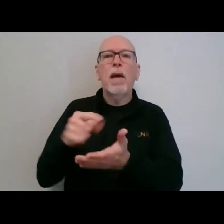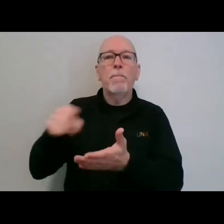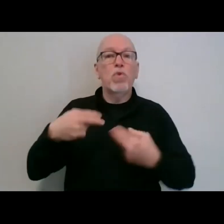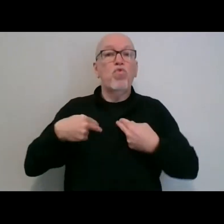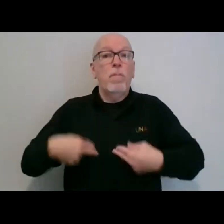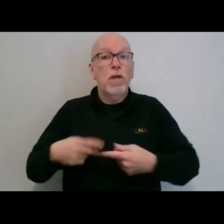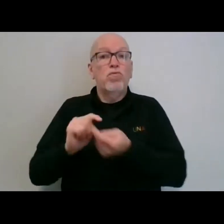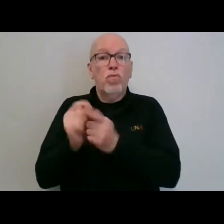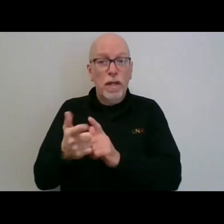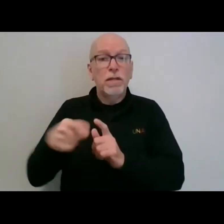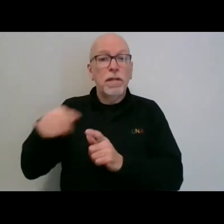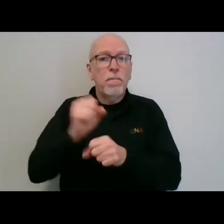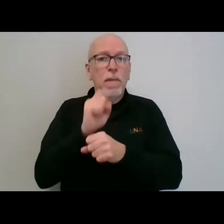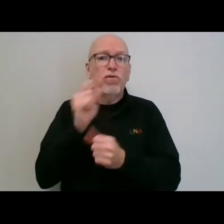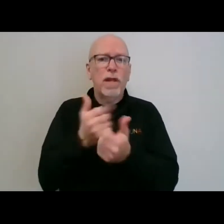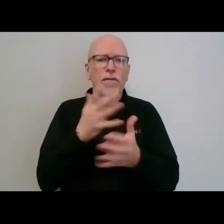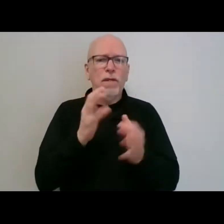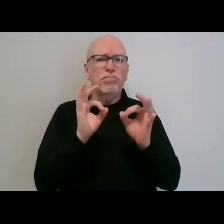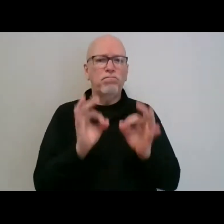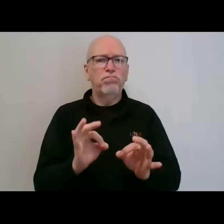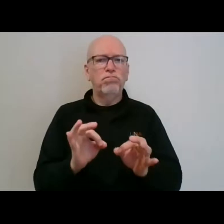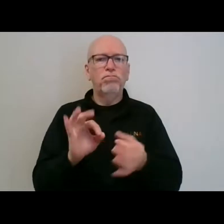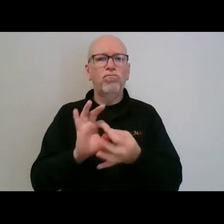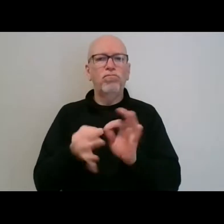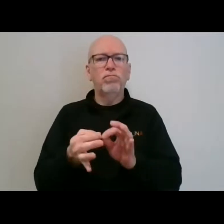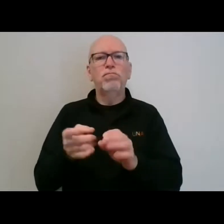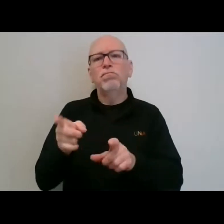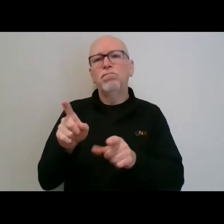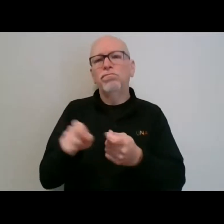and make sure everything's translated, there are quality checks in place.